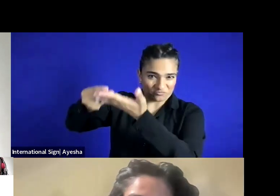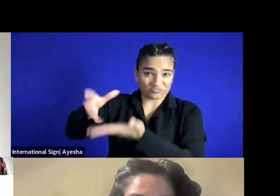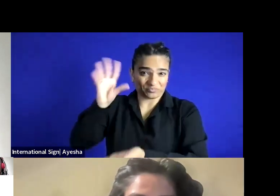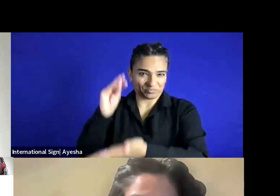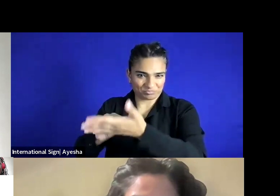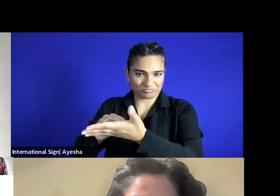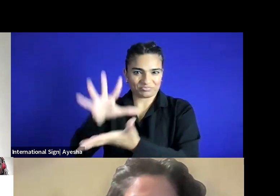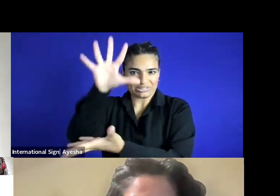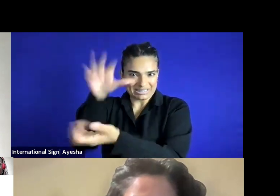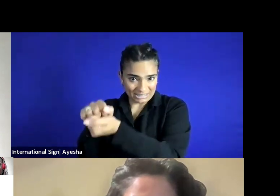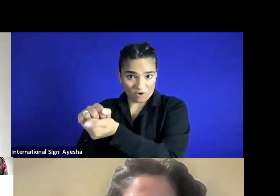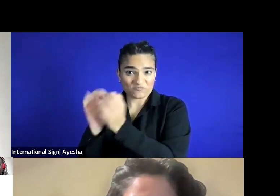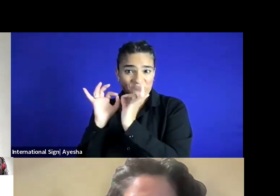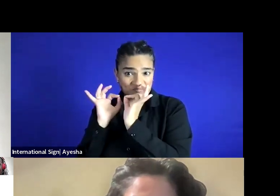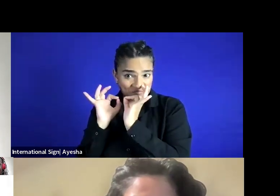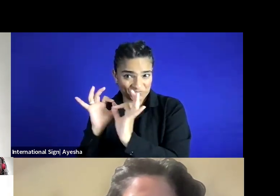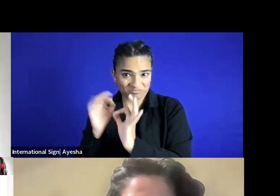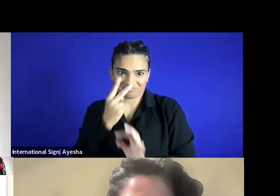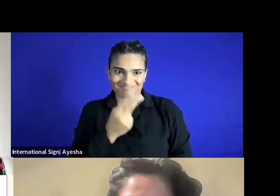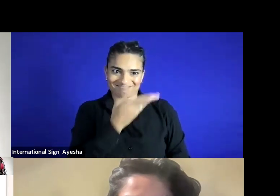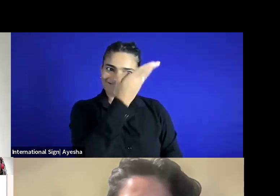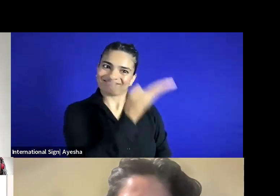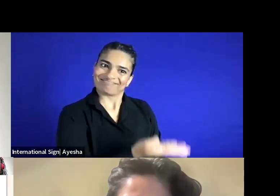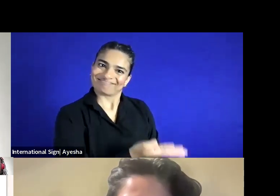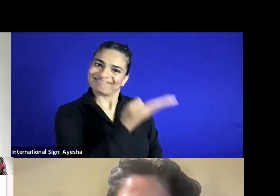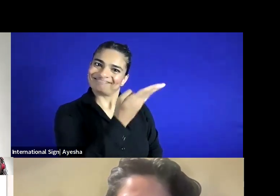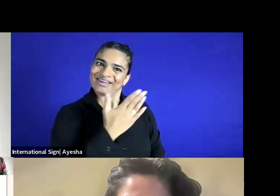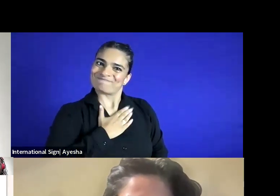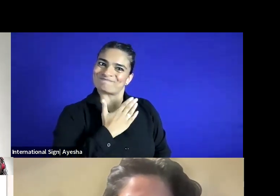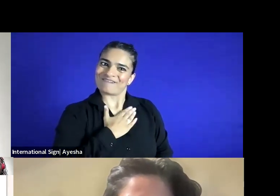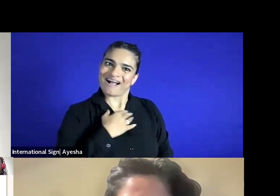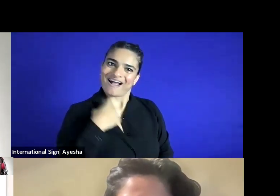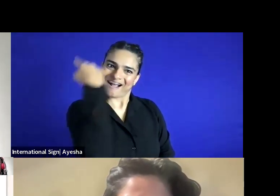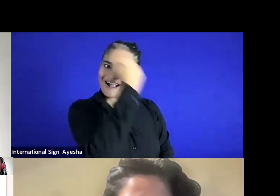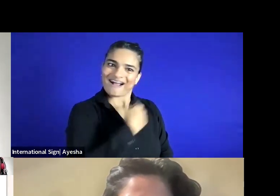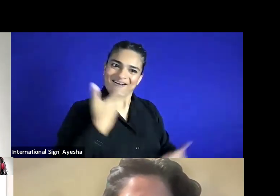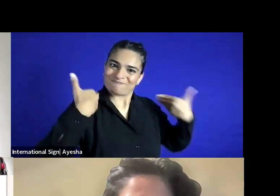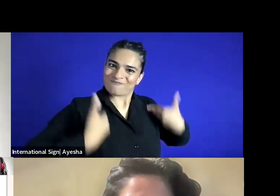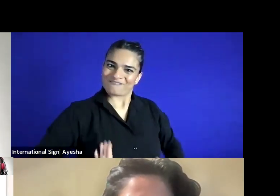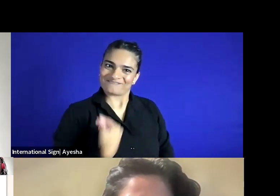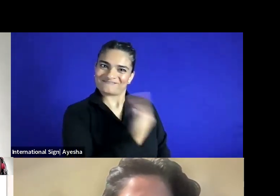So that is on the profile. The next thing, is that how do people